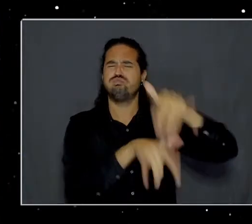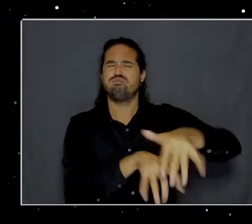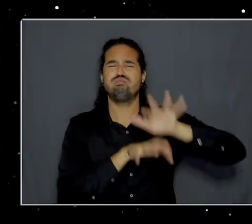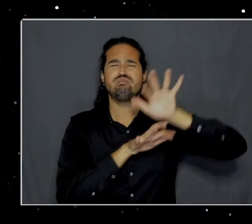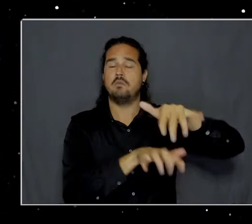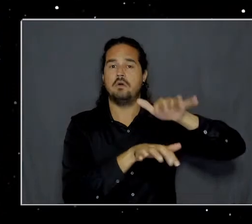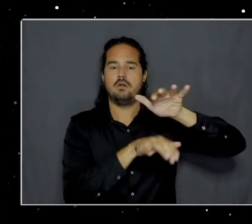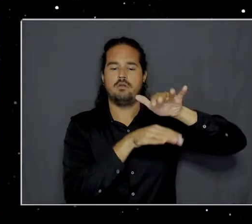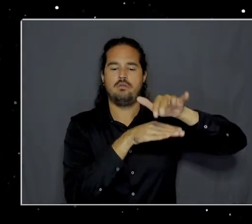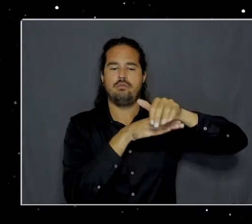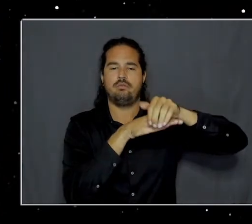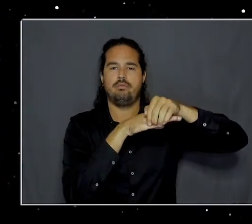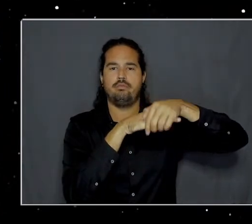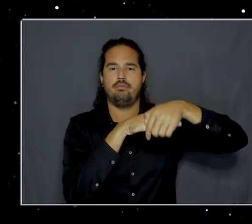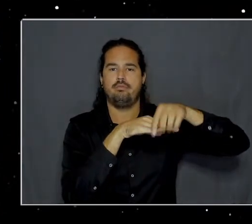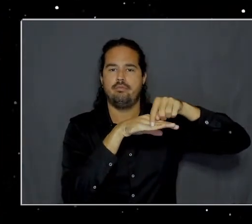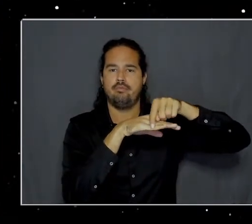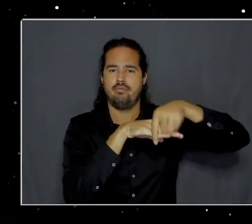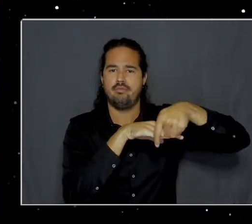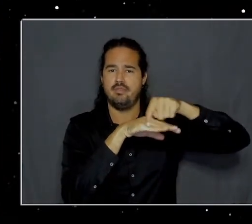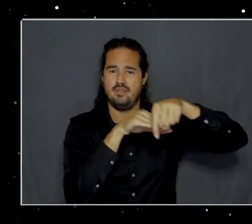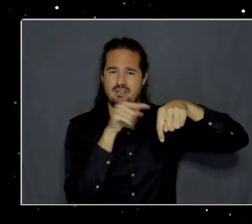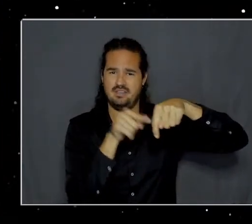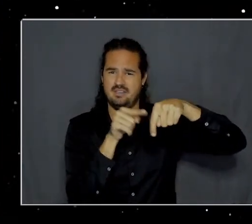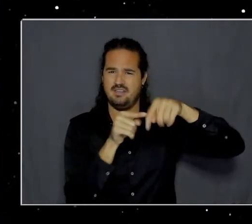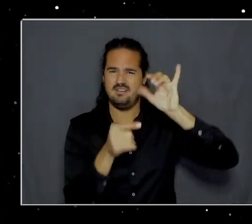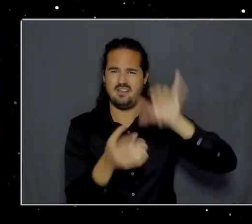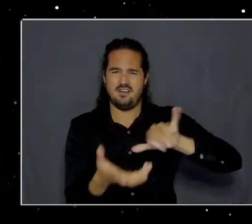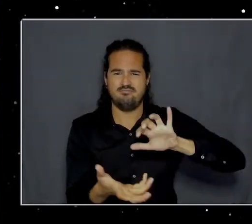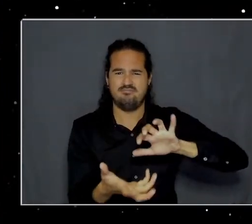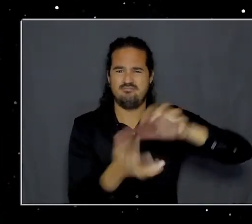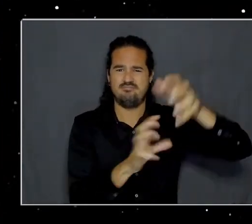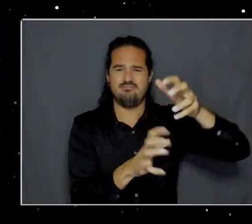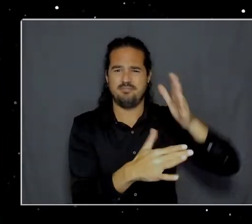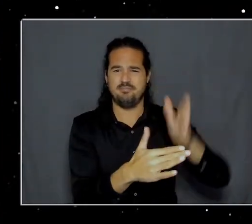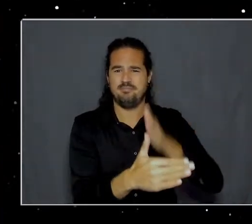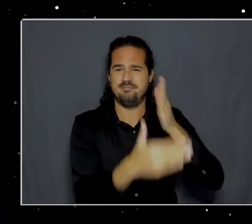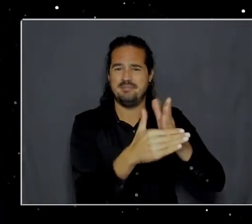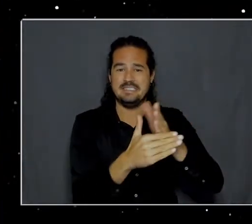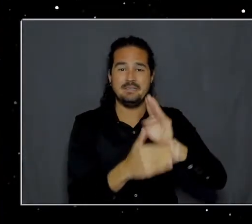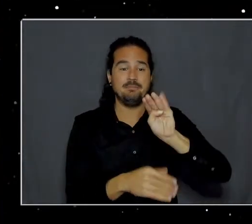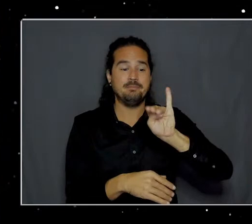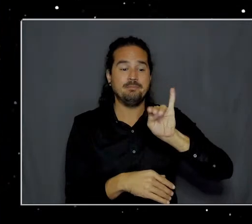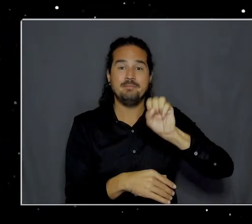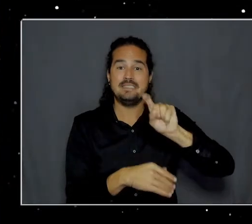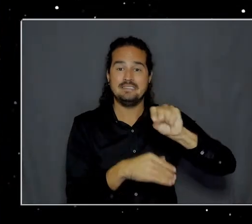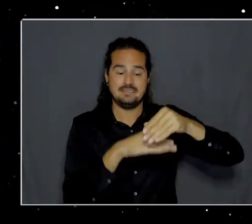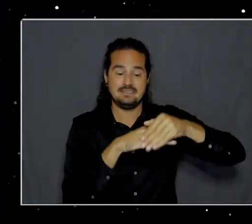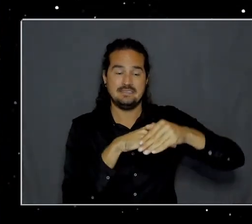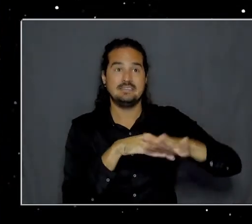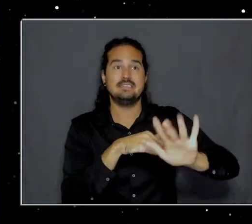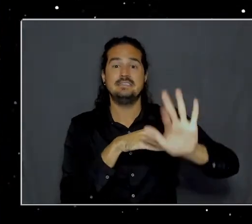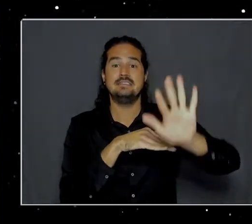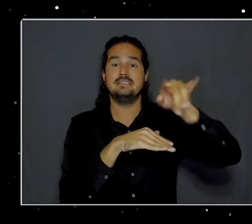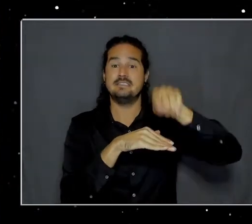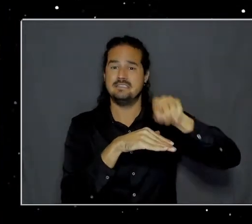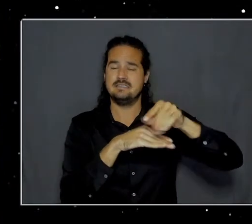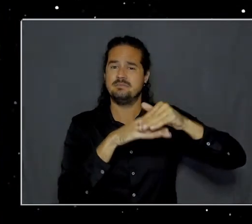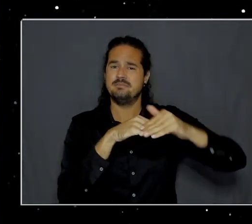SACRED MIST FROM RISING AND TAKING THE SPIRITS AND PRAYERS